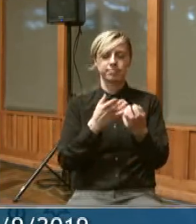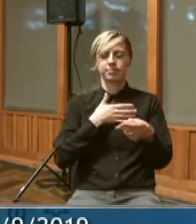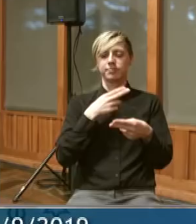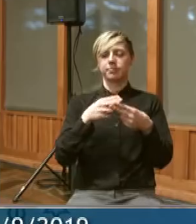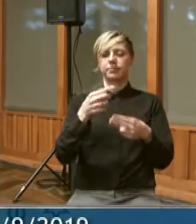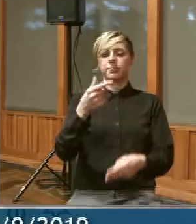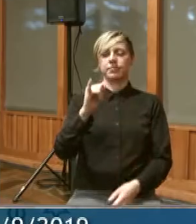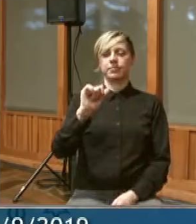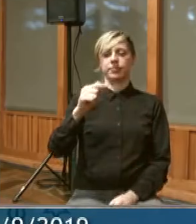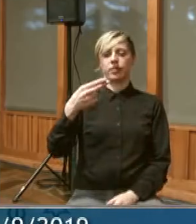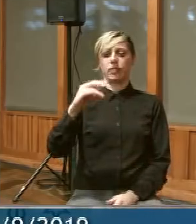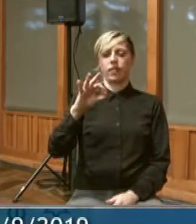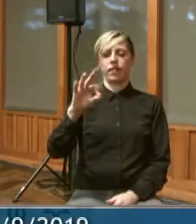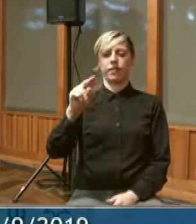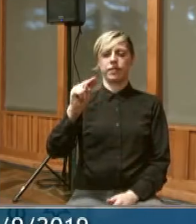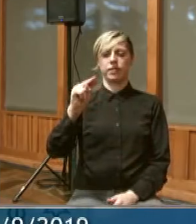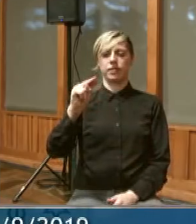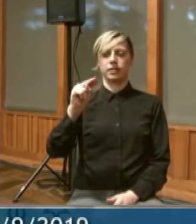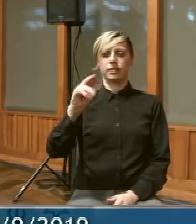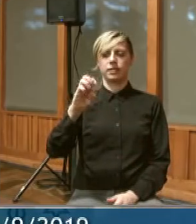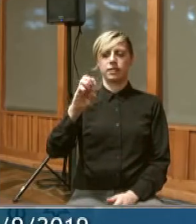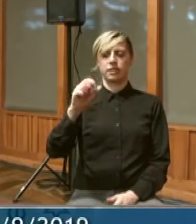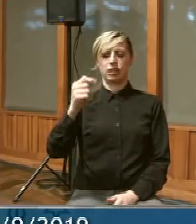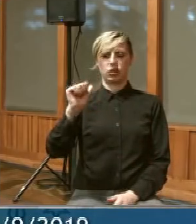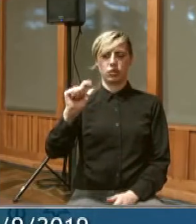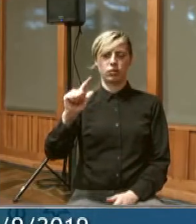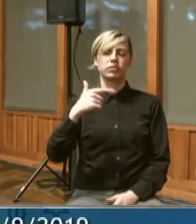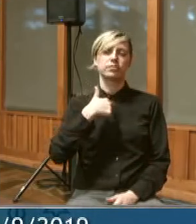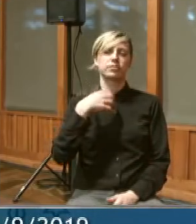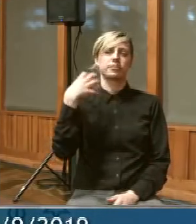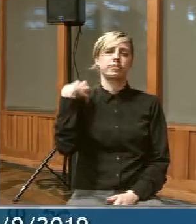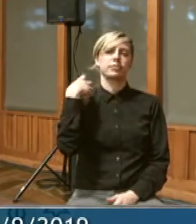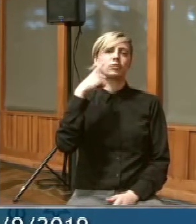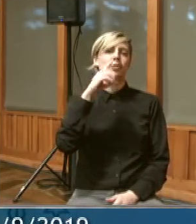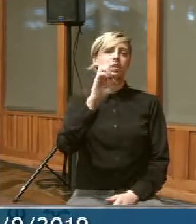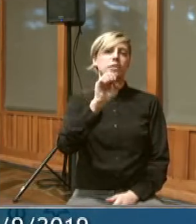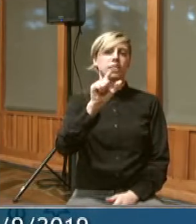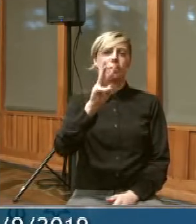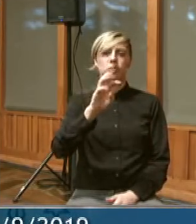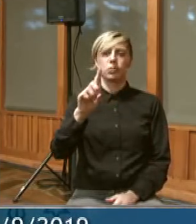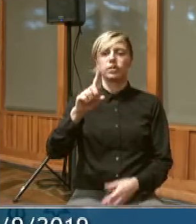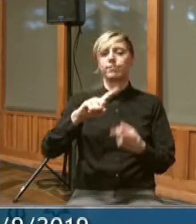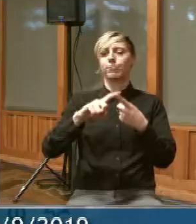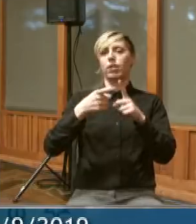OKAY. GOOD EVENING, MAYOR WHEELER, CITY COUNCIL MEMBERS. I'M GAIL HOV NAGLE, BOARD MEMBER